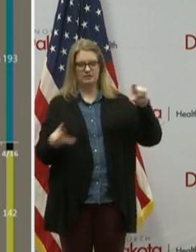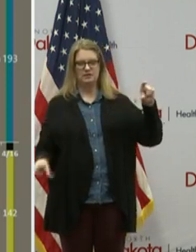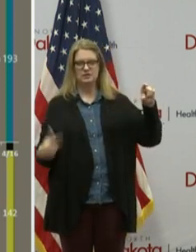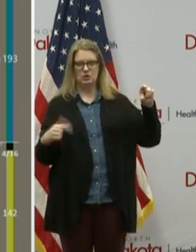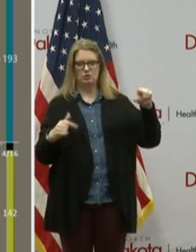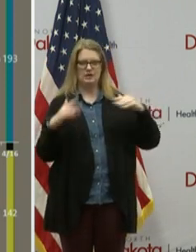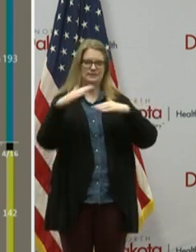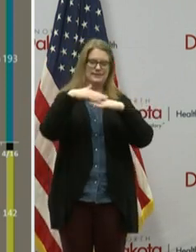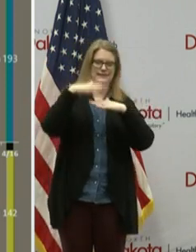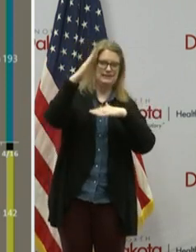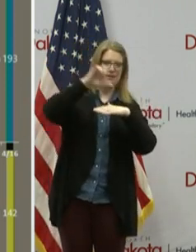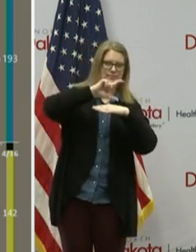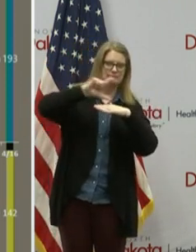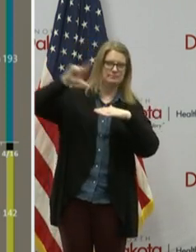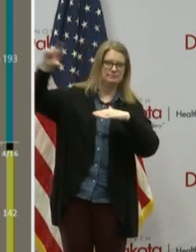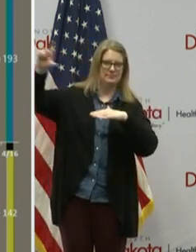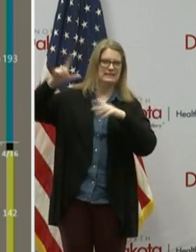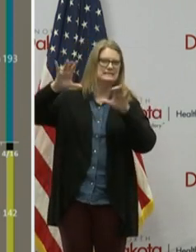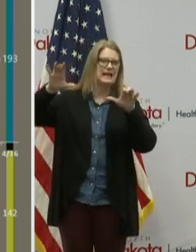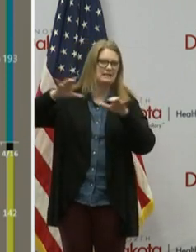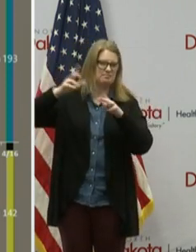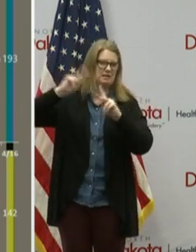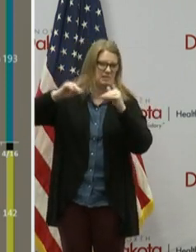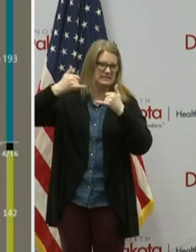IF YOU LOOK AT THE SLIDE --